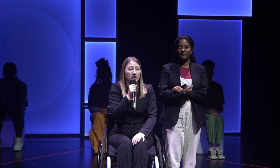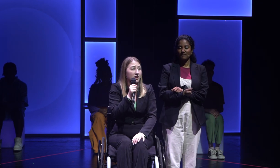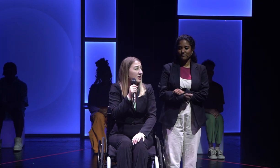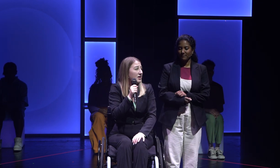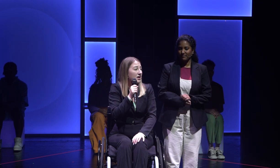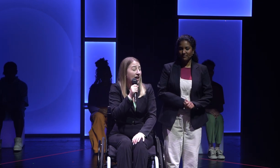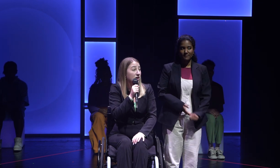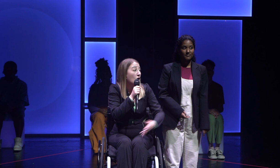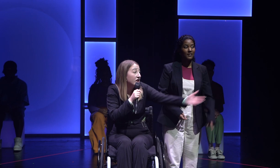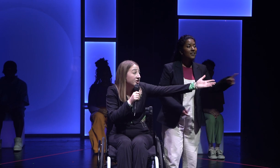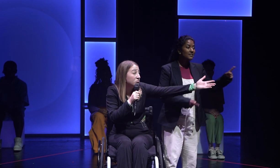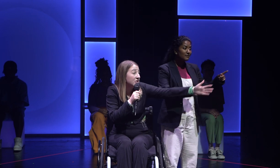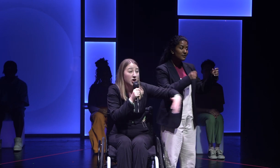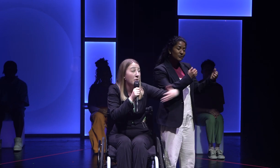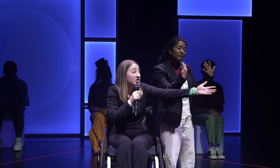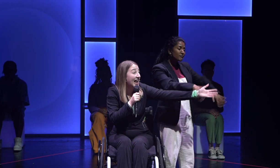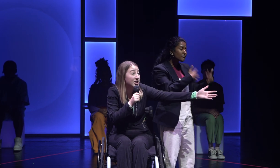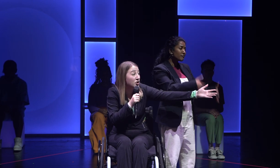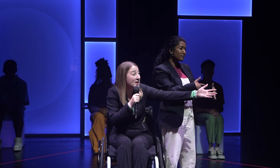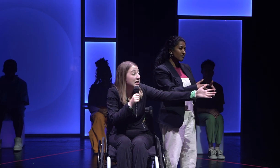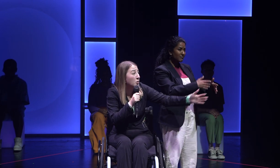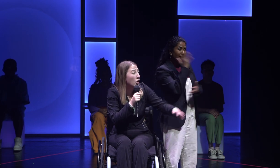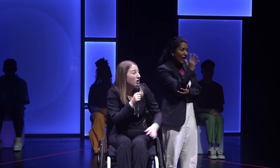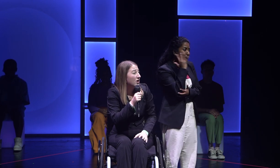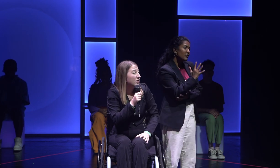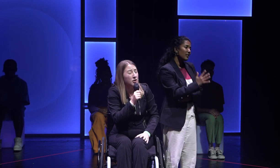Something's changed. And Colin - you're a boss lecturer, mate,